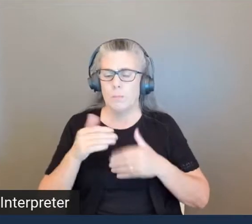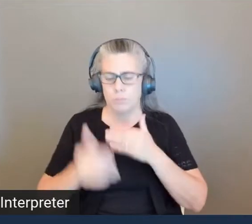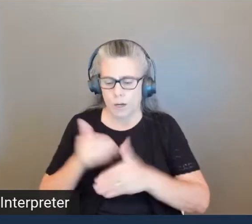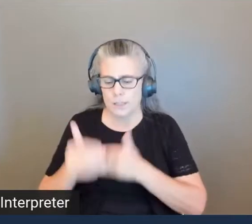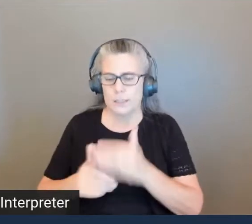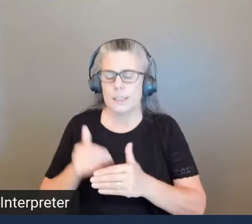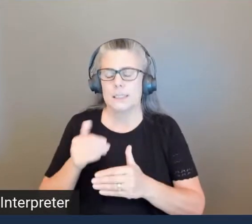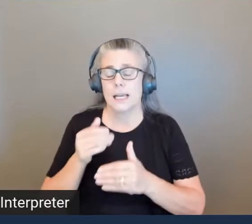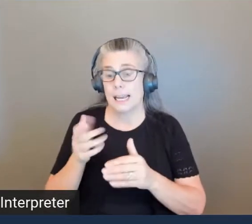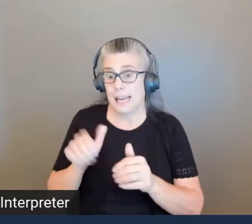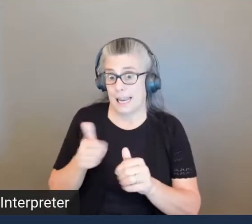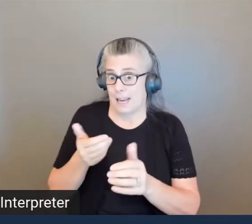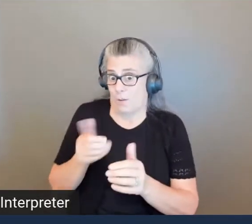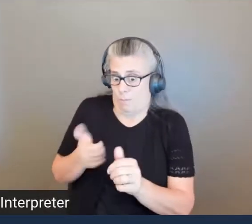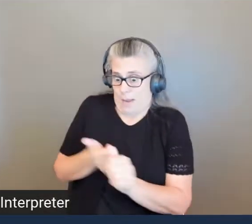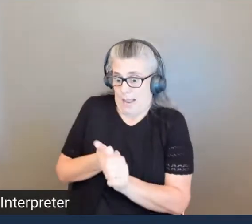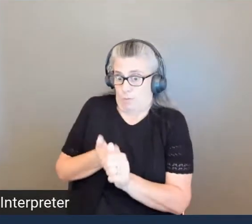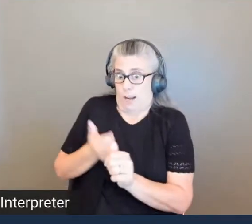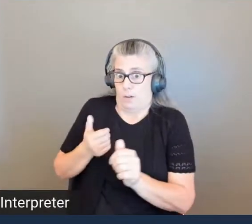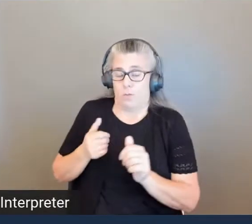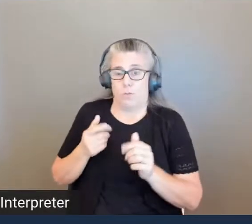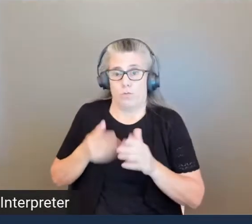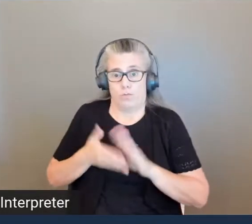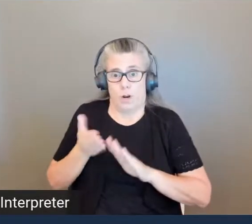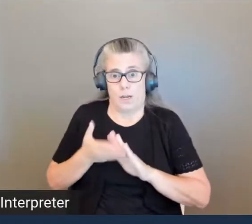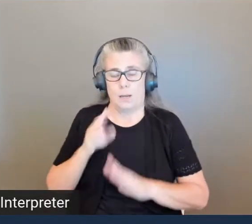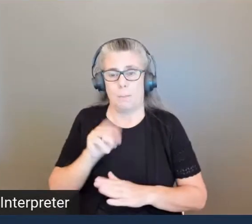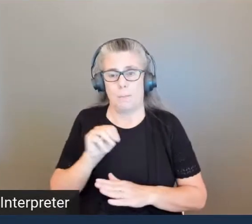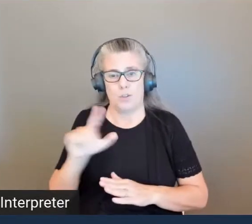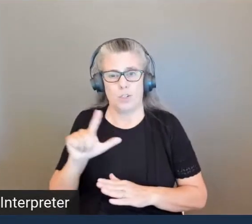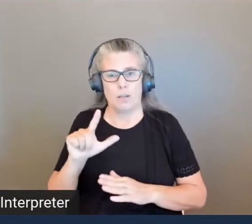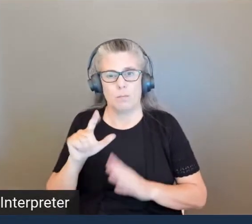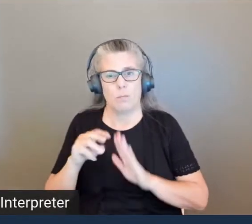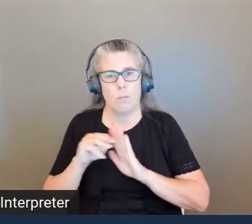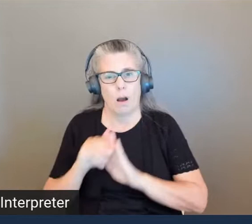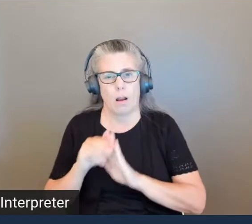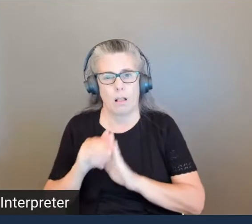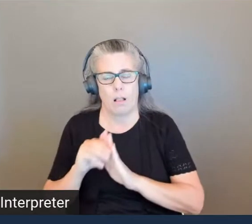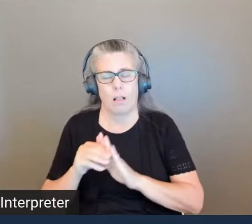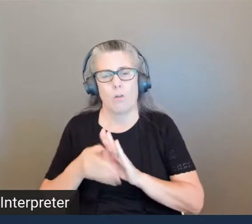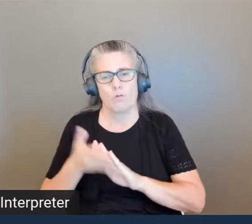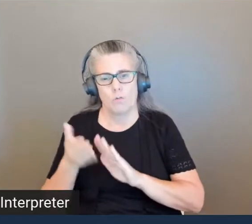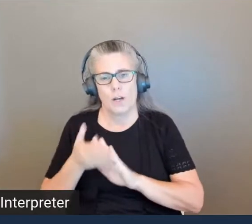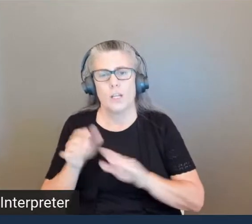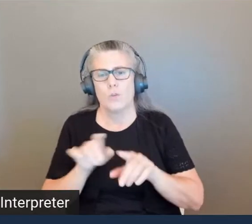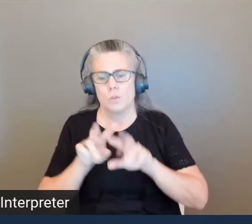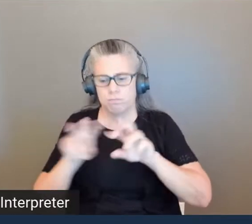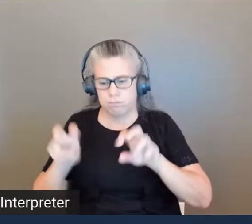in the background which is processing these things. And then generating a site and it could even go,